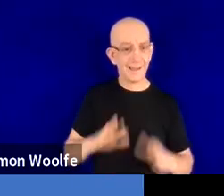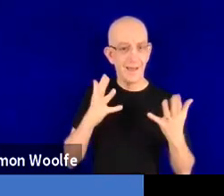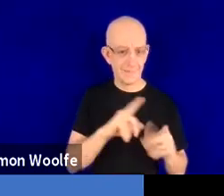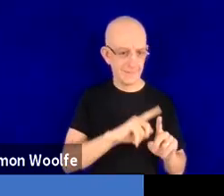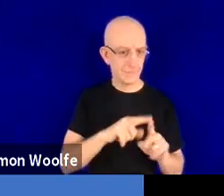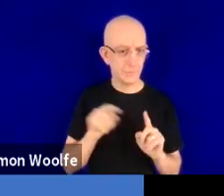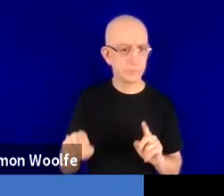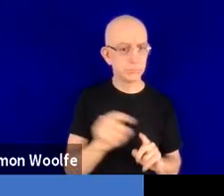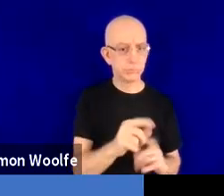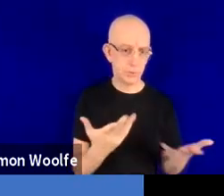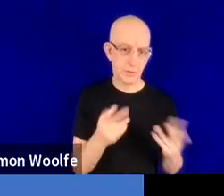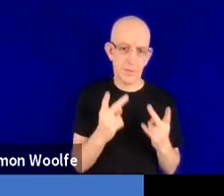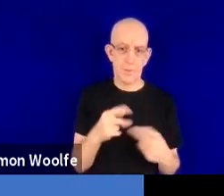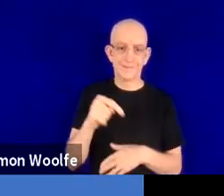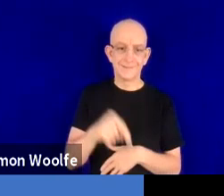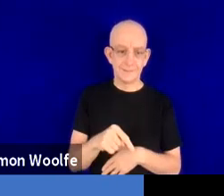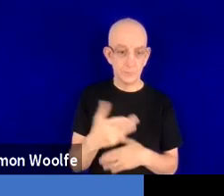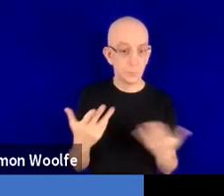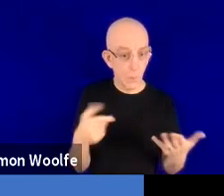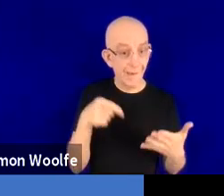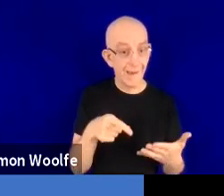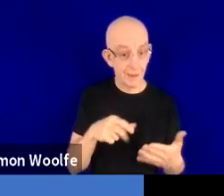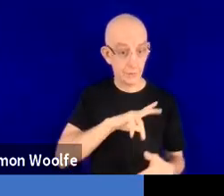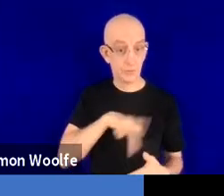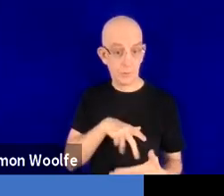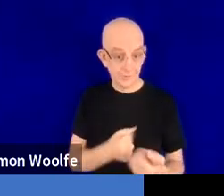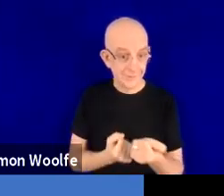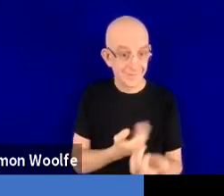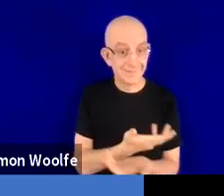and that were expanded kind of horizontally using expanded coverage